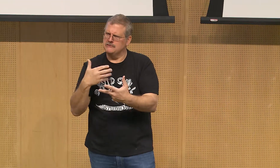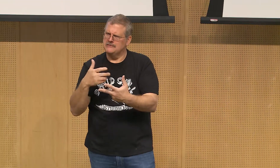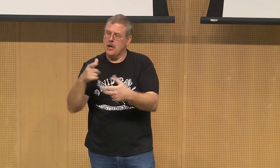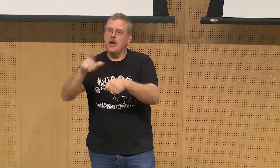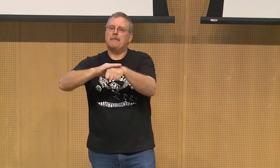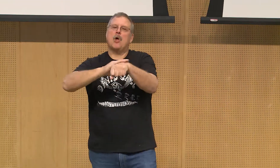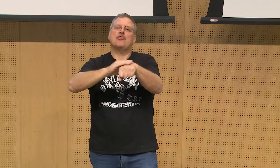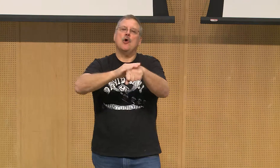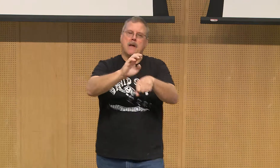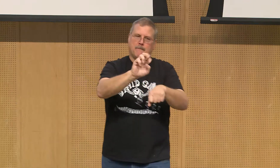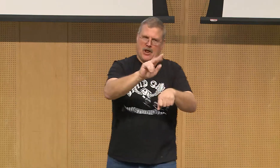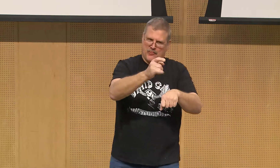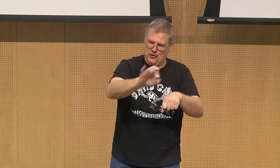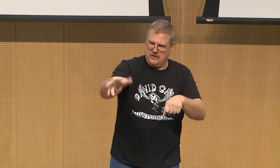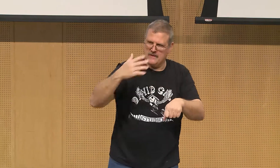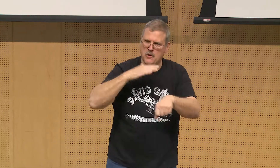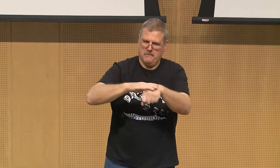symbolize 3 different things.